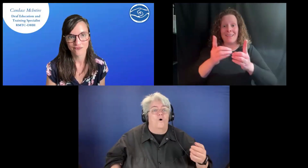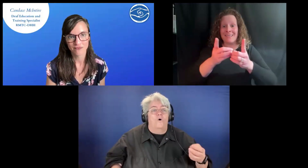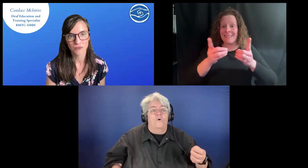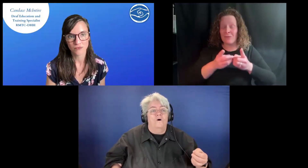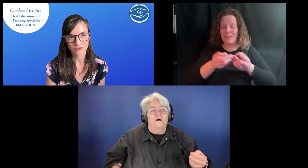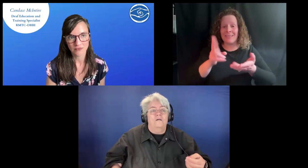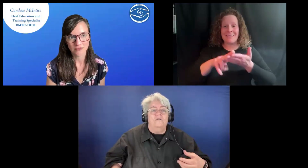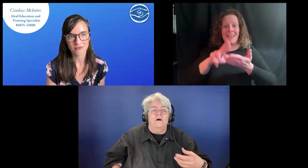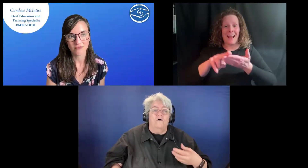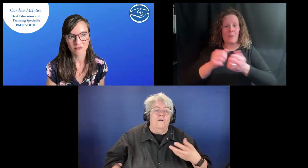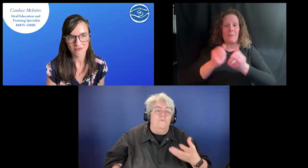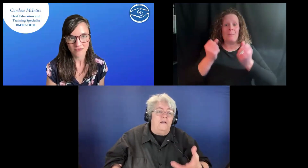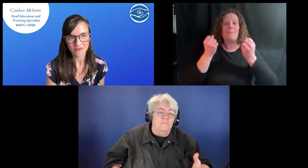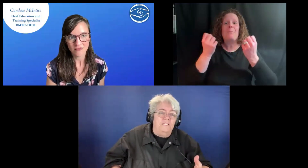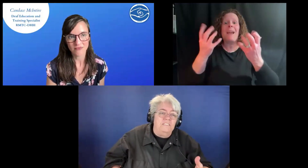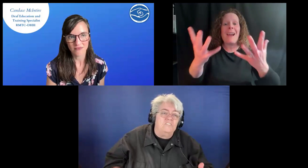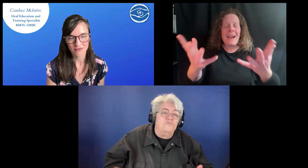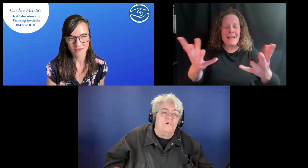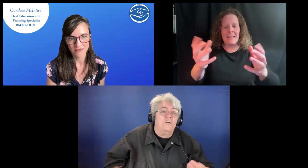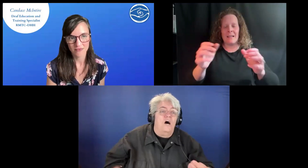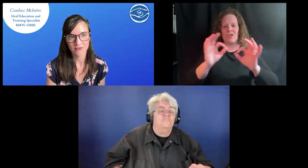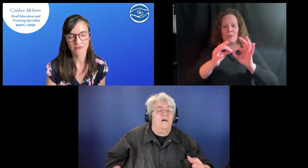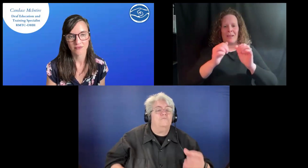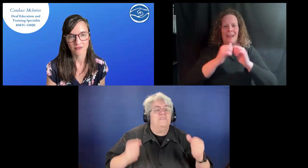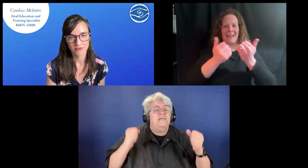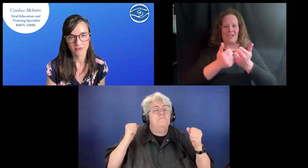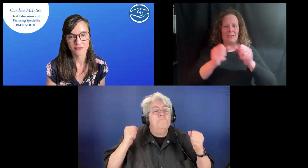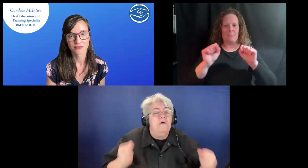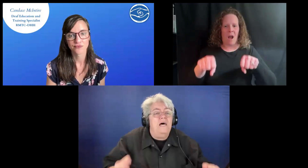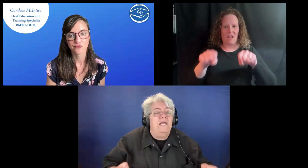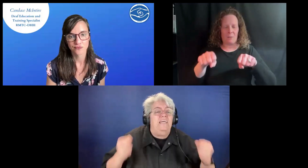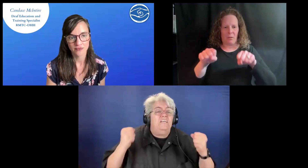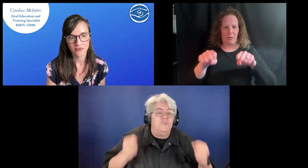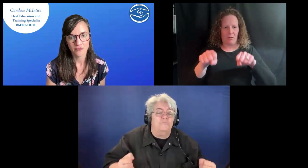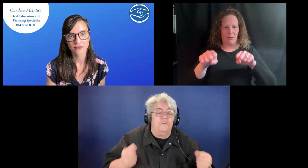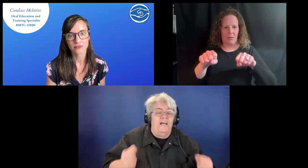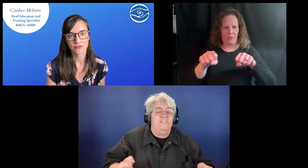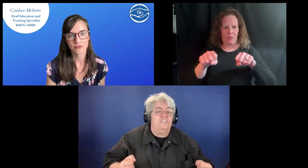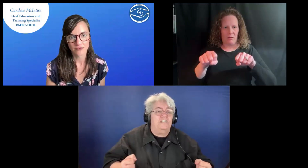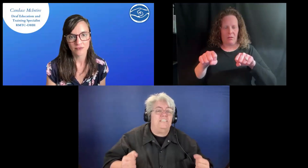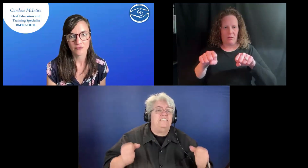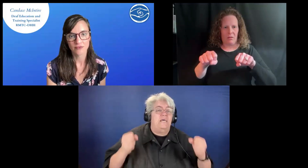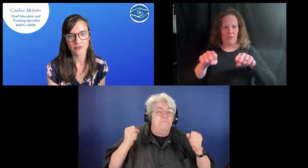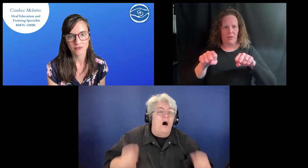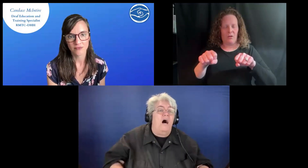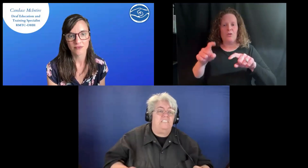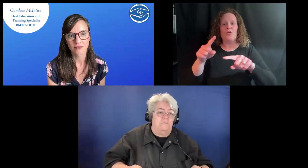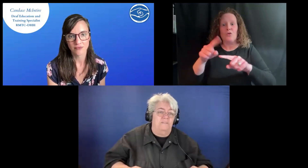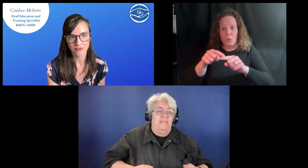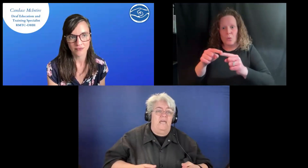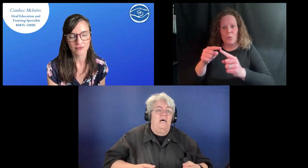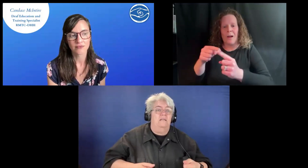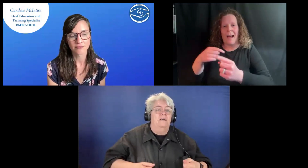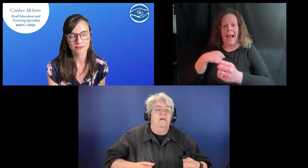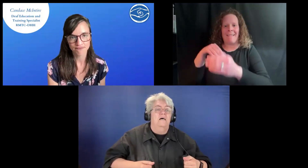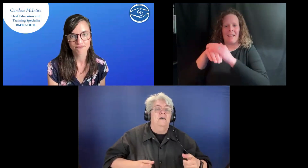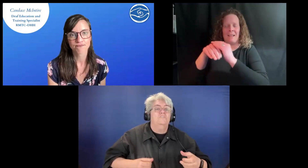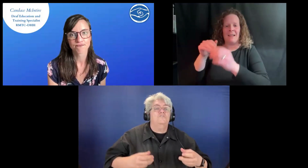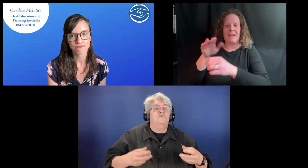So I recommend districts contract with as many interpreter agencies as they possibly can